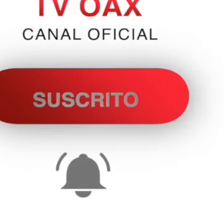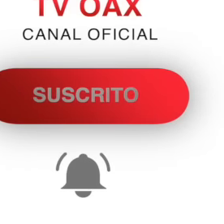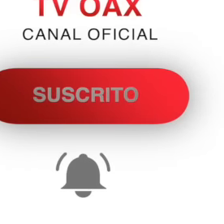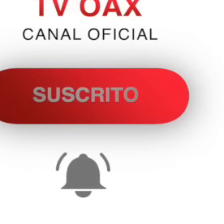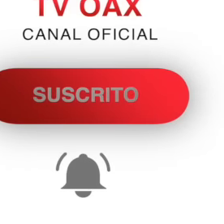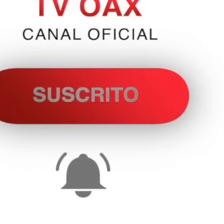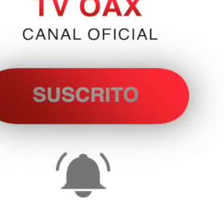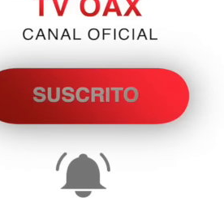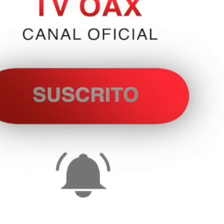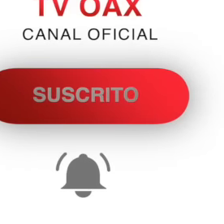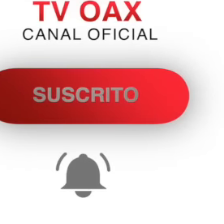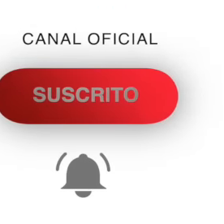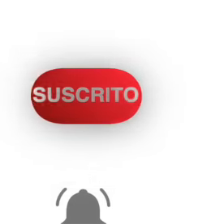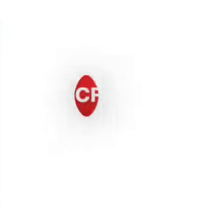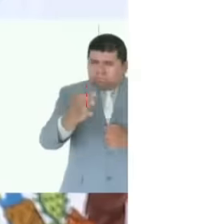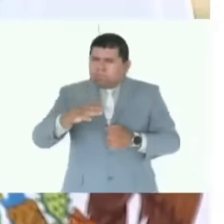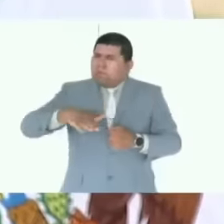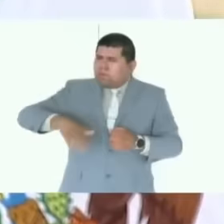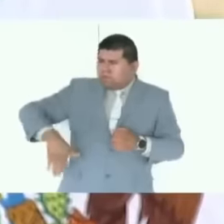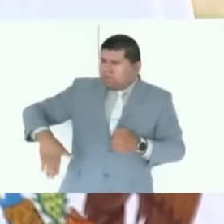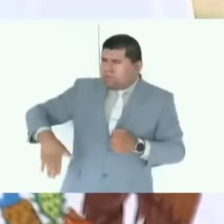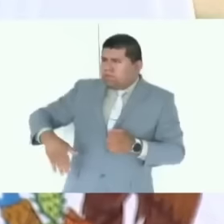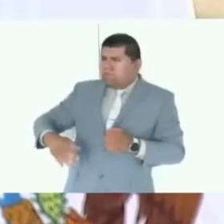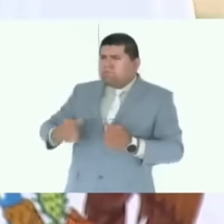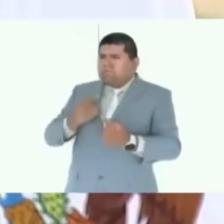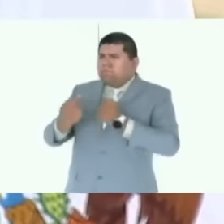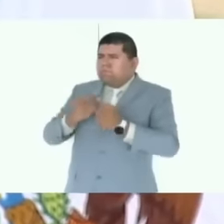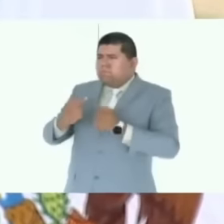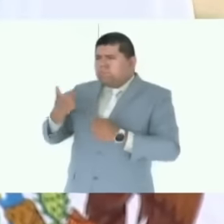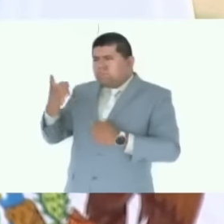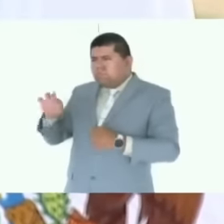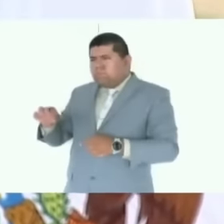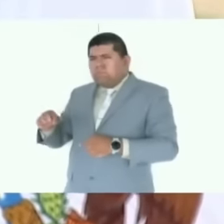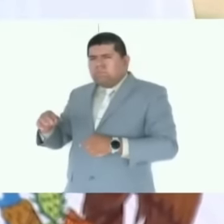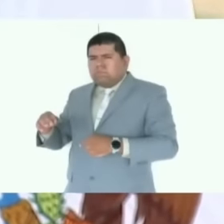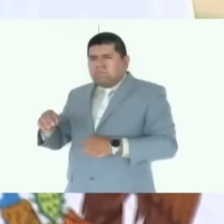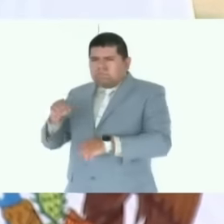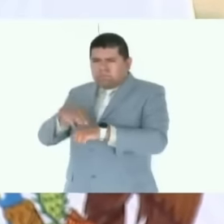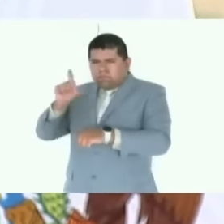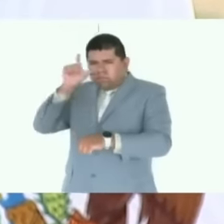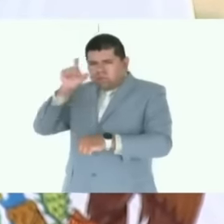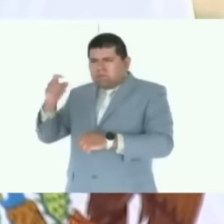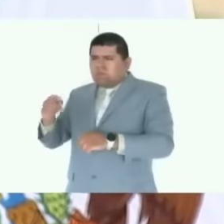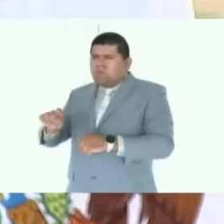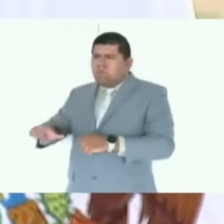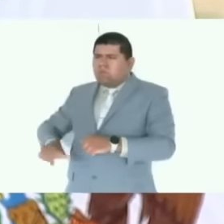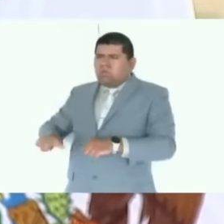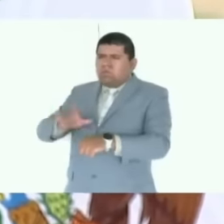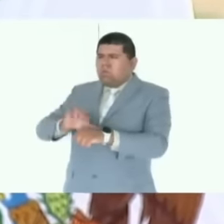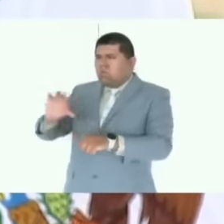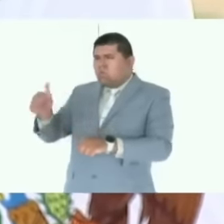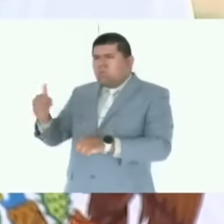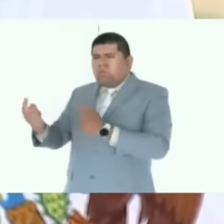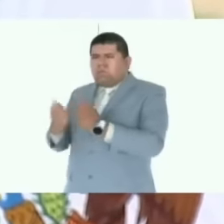you because we recently met with Dr. Navarro and other governors, at